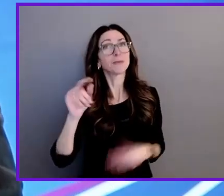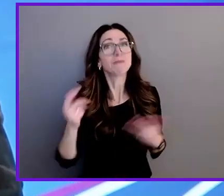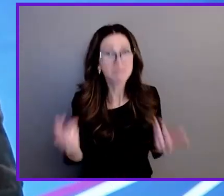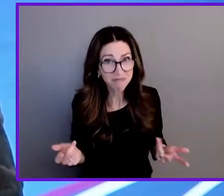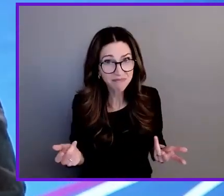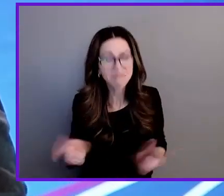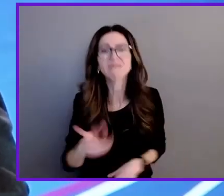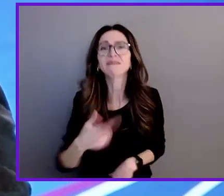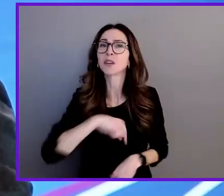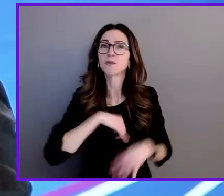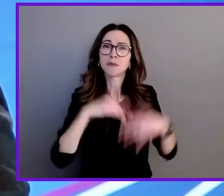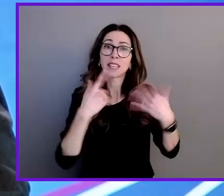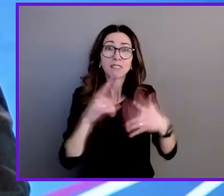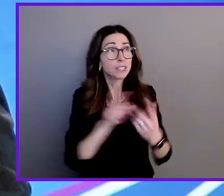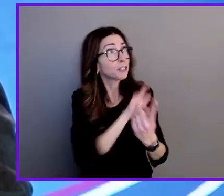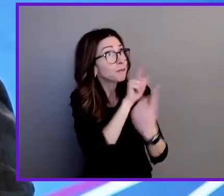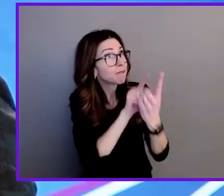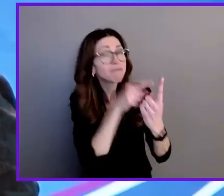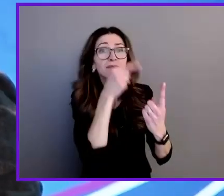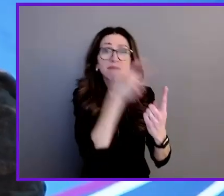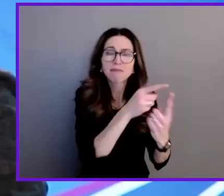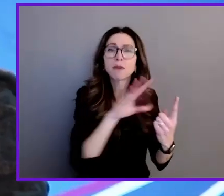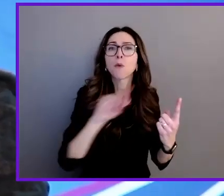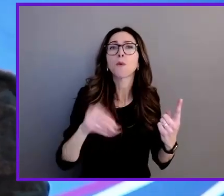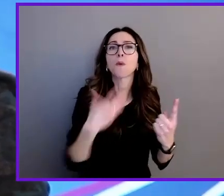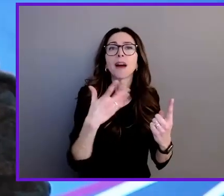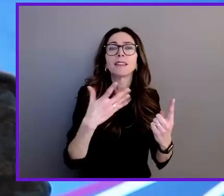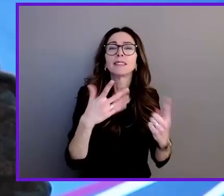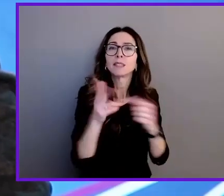as co-organizer of this international gathering, where we heard about